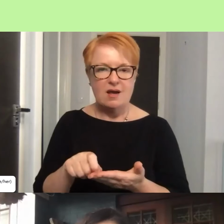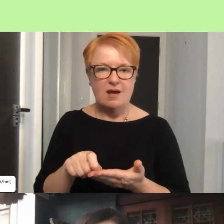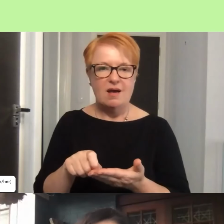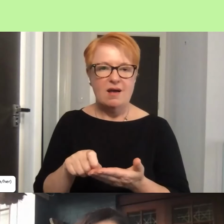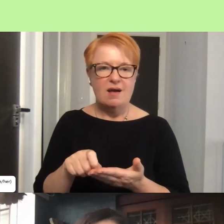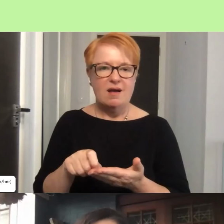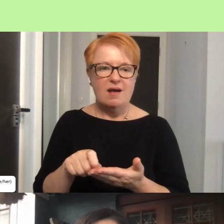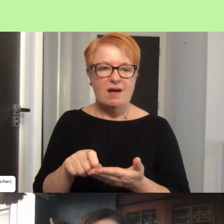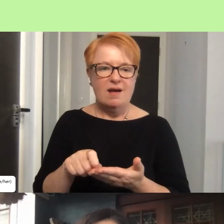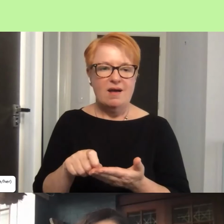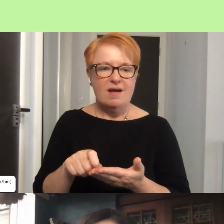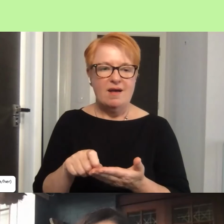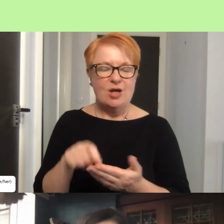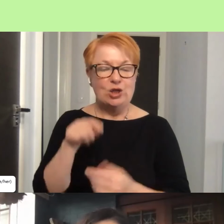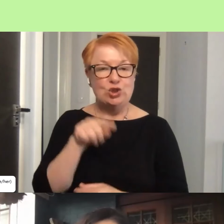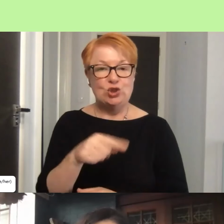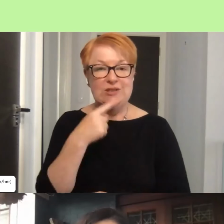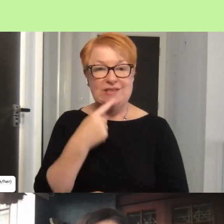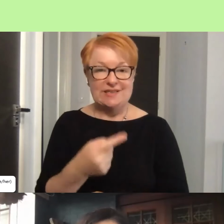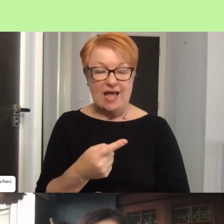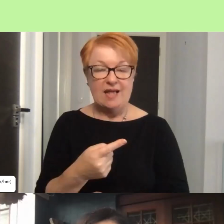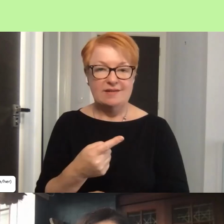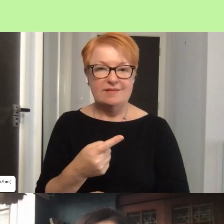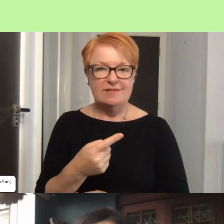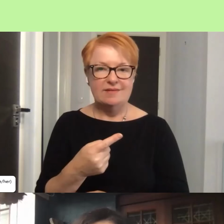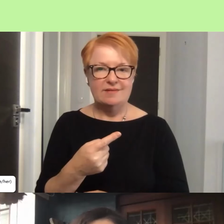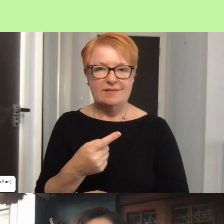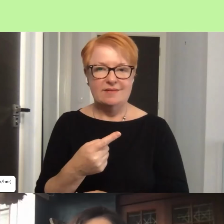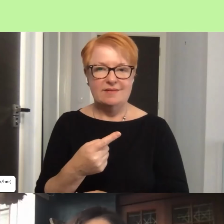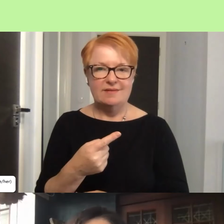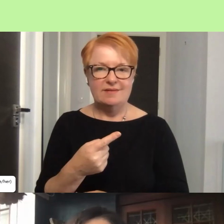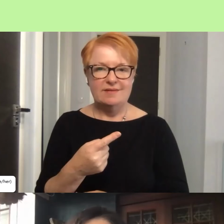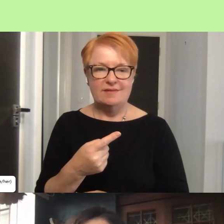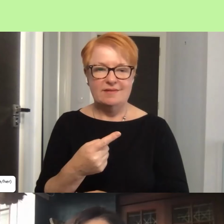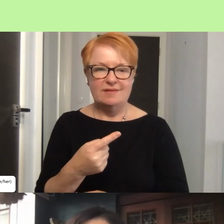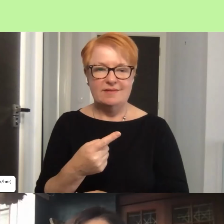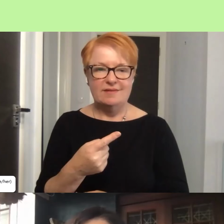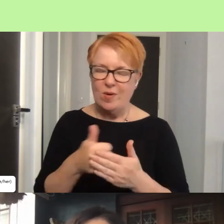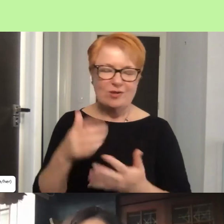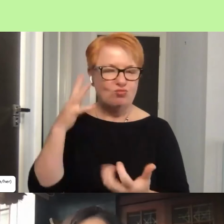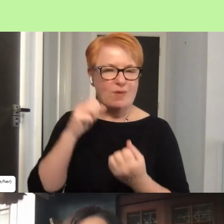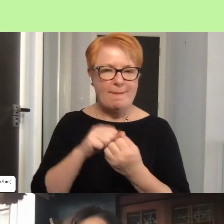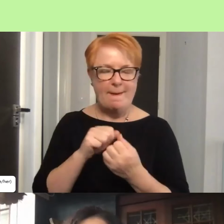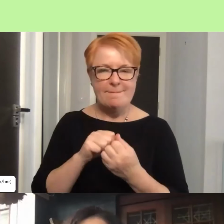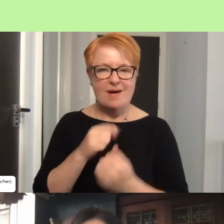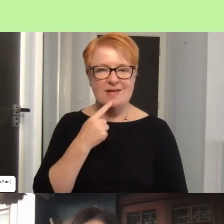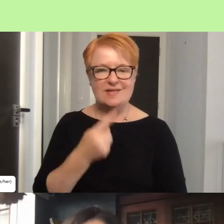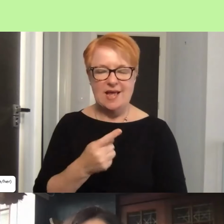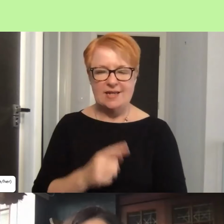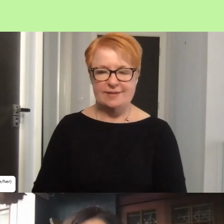And she had said something that has always stayed that we know of course, there's no